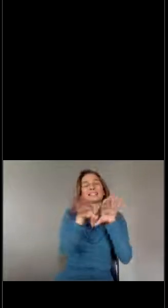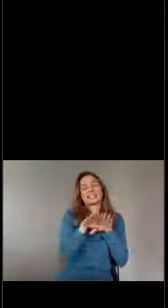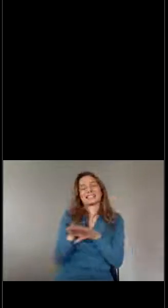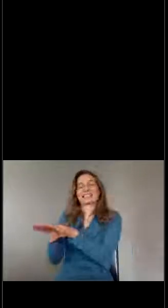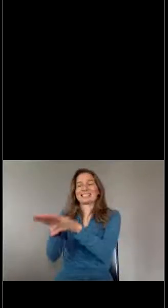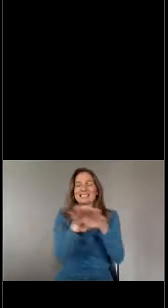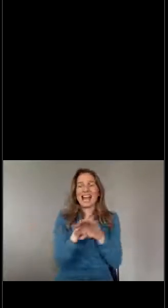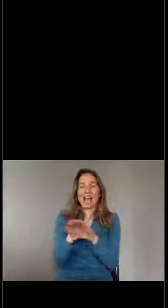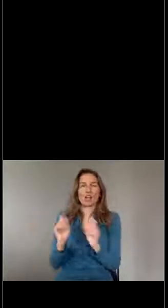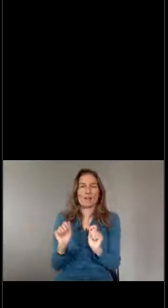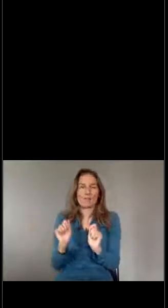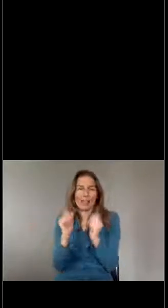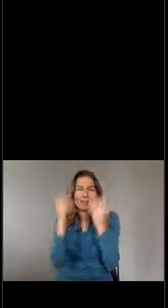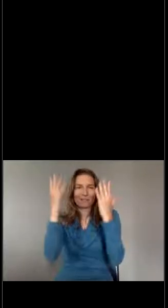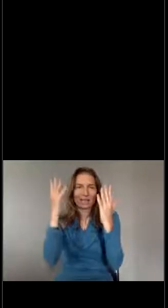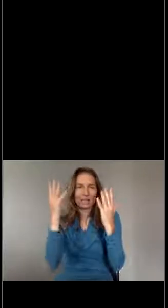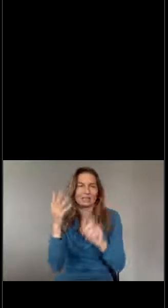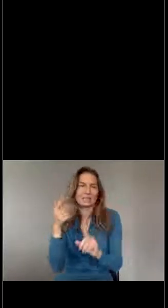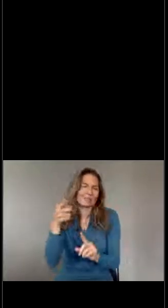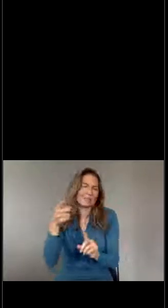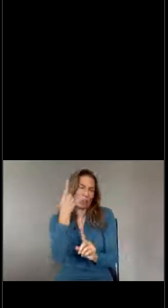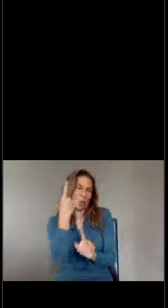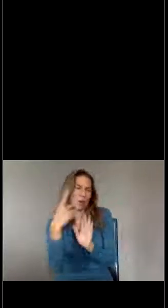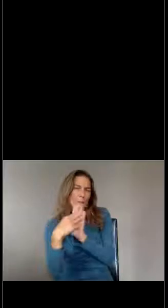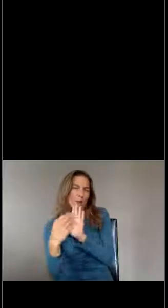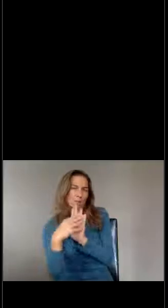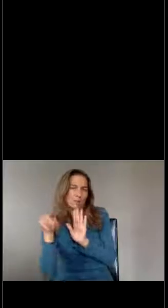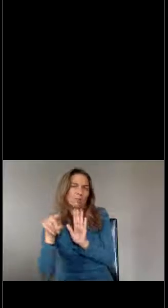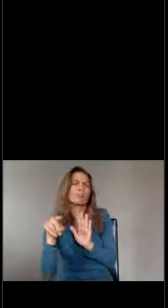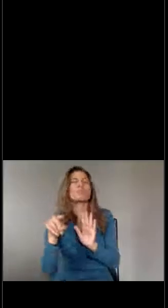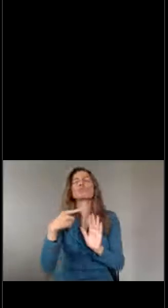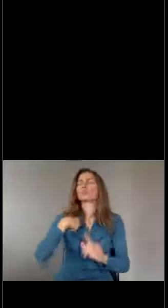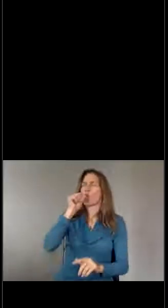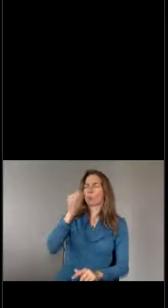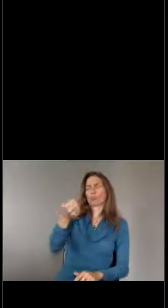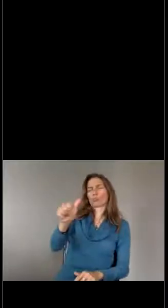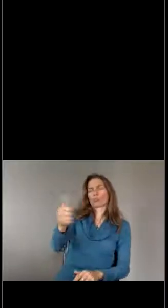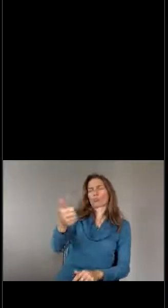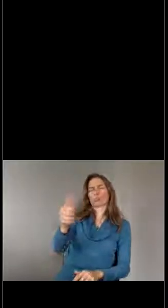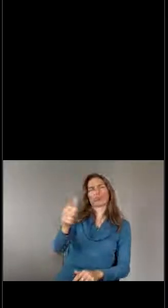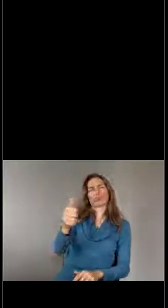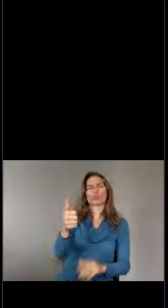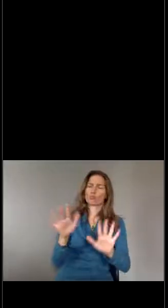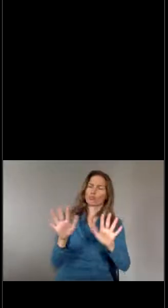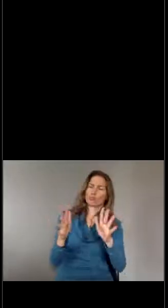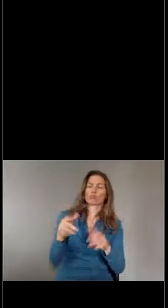but it's a modelling approach that provides us an estimate of the amount that people with disabilities